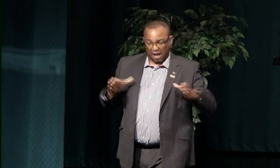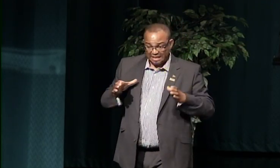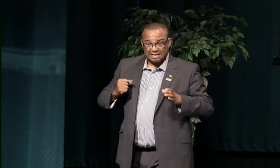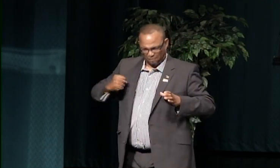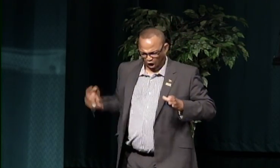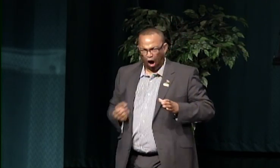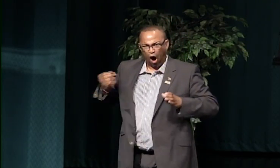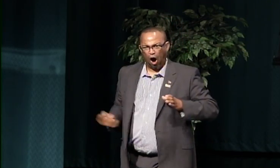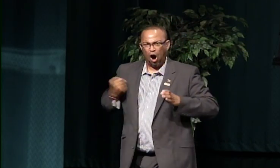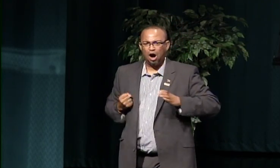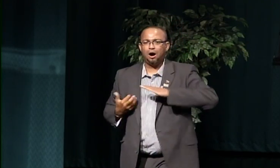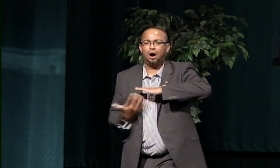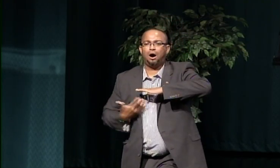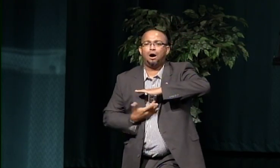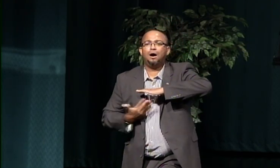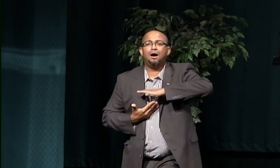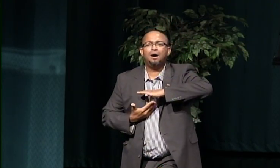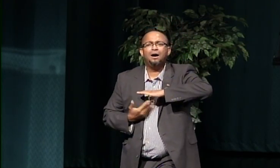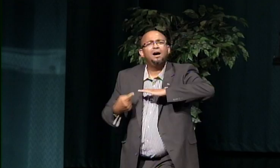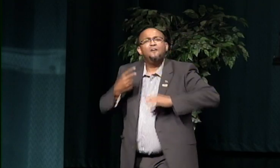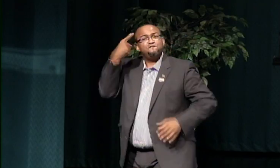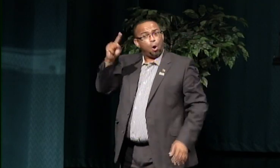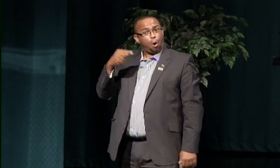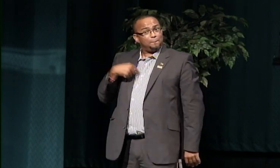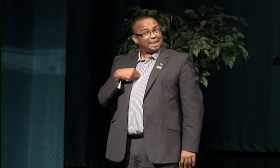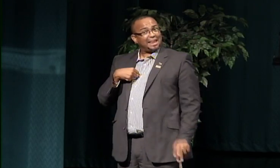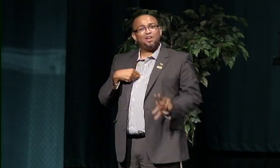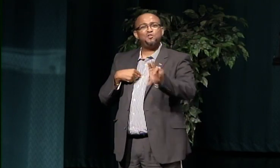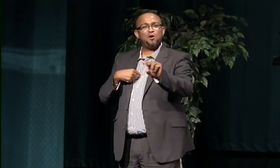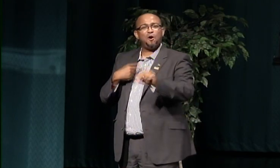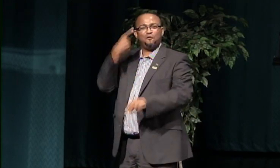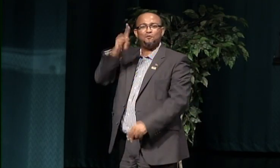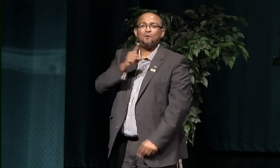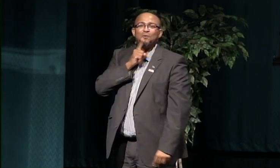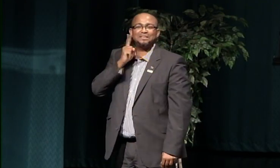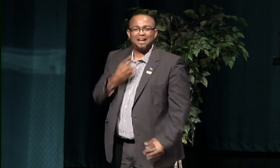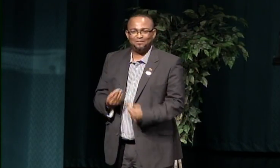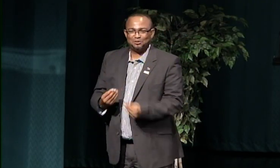and having this coalition would create the power